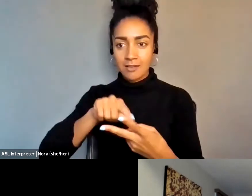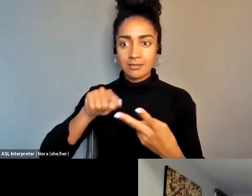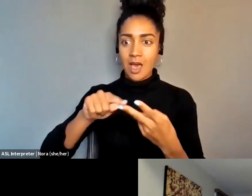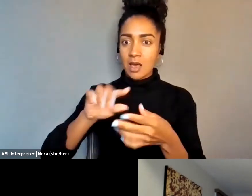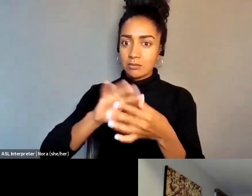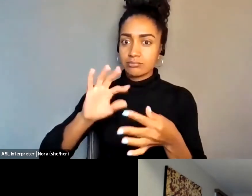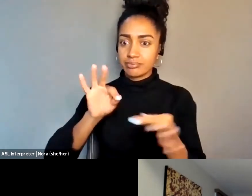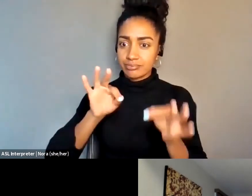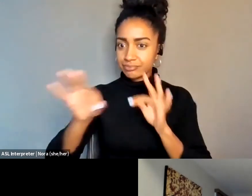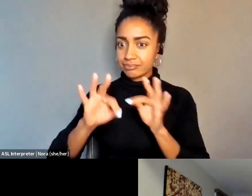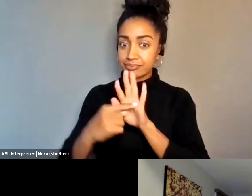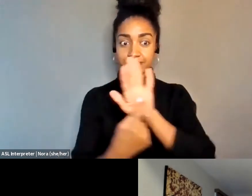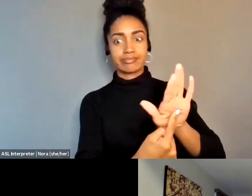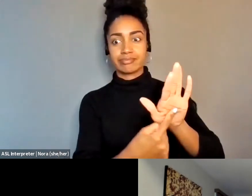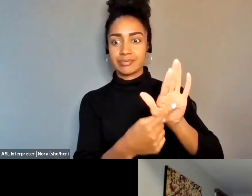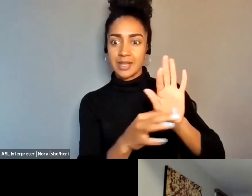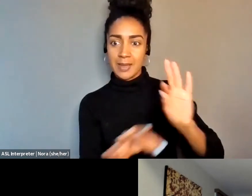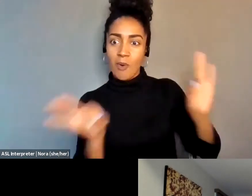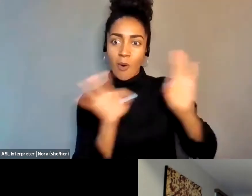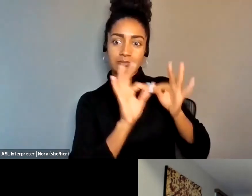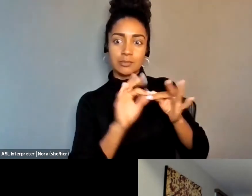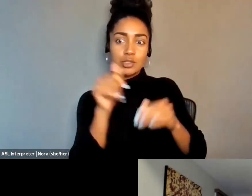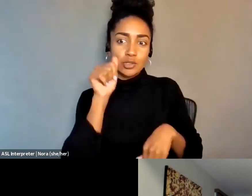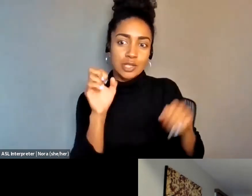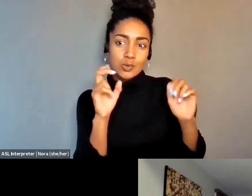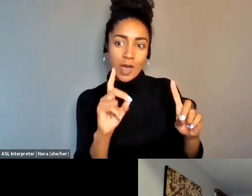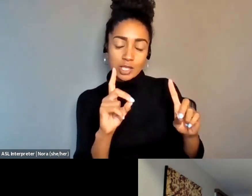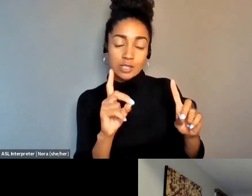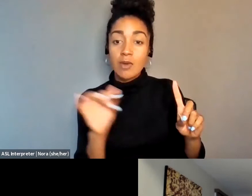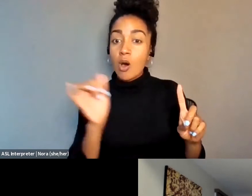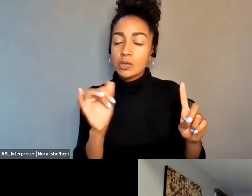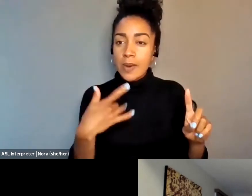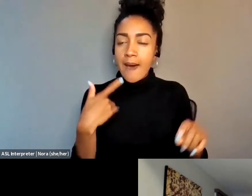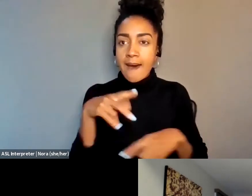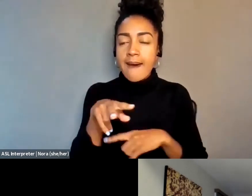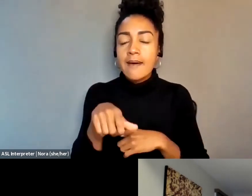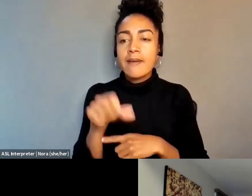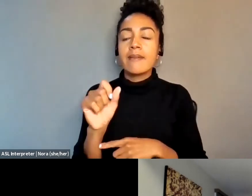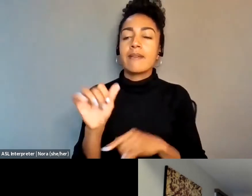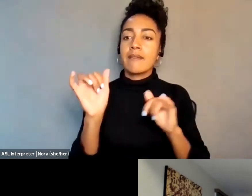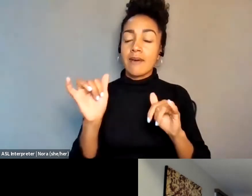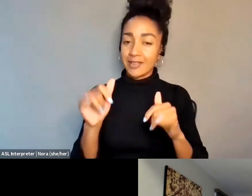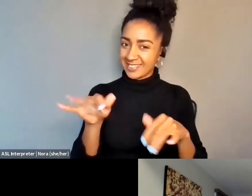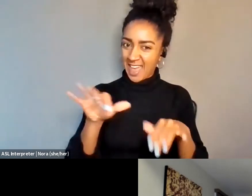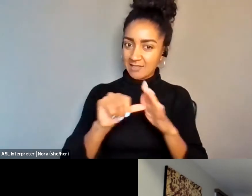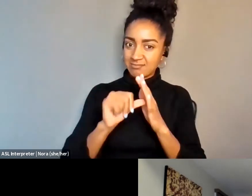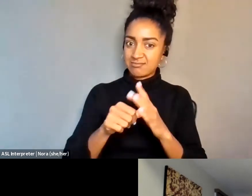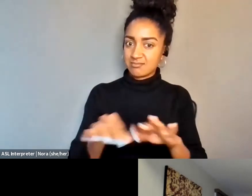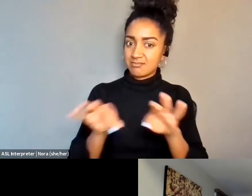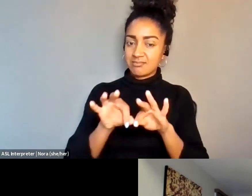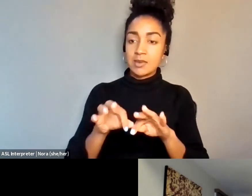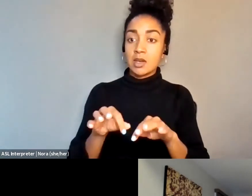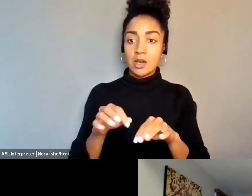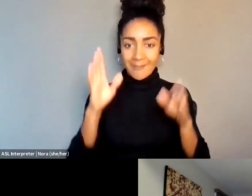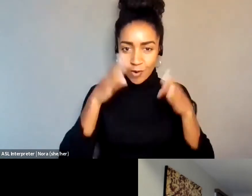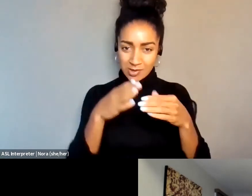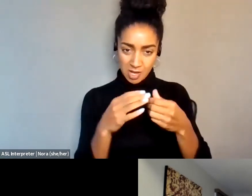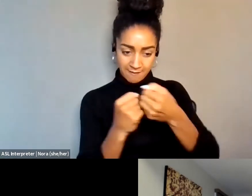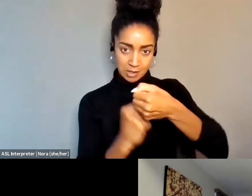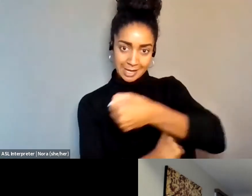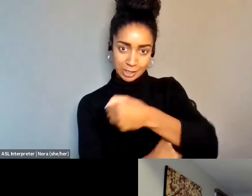skills behind and the dynamic between those two issues